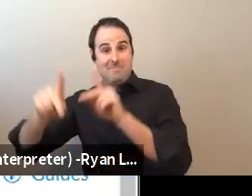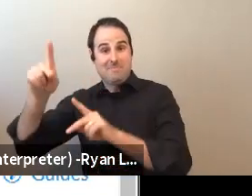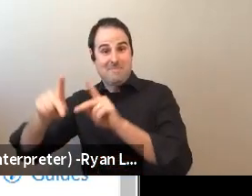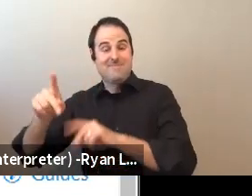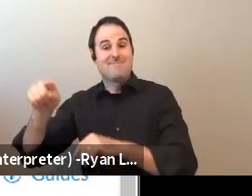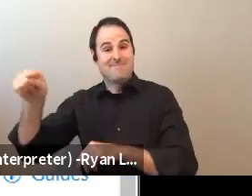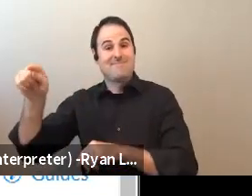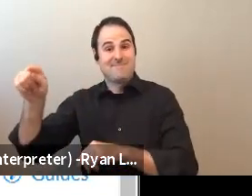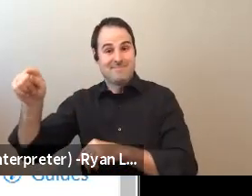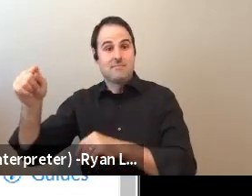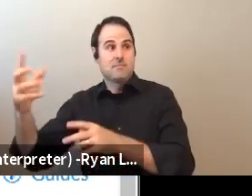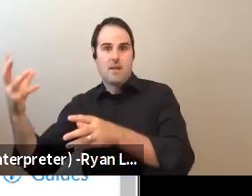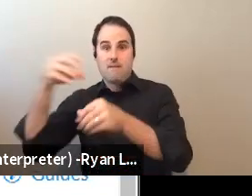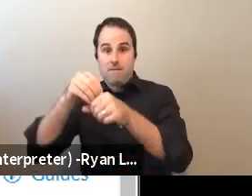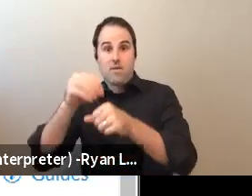Sally Potter: The our community will